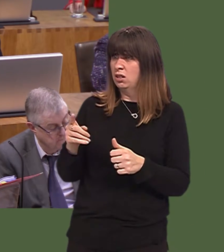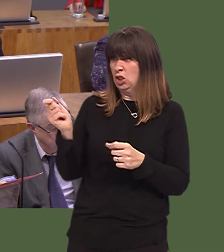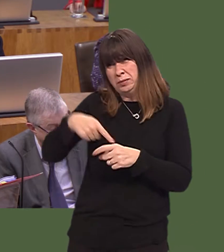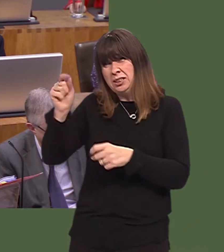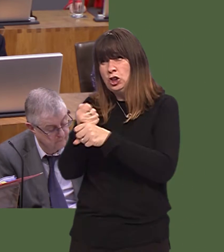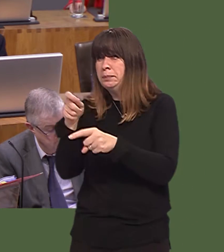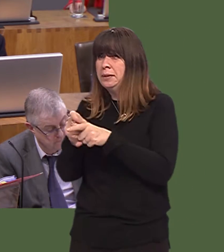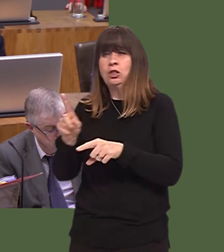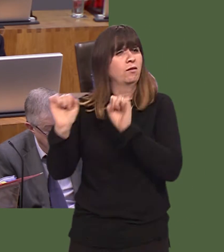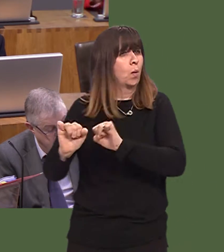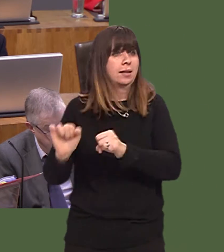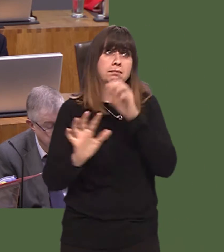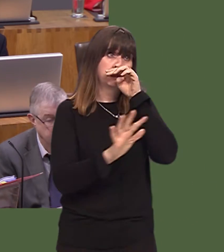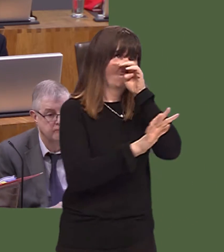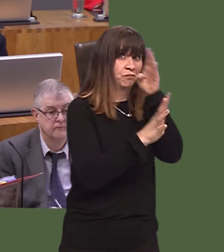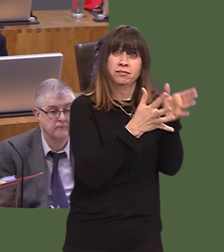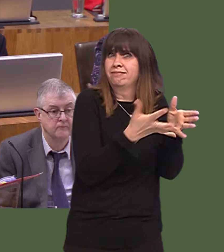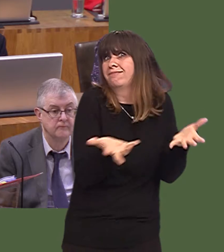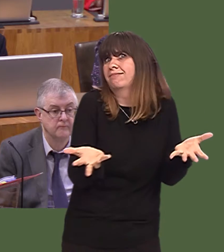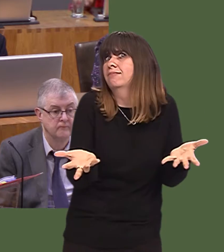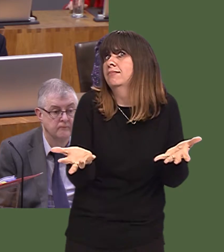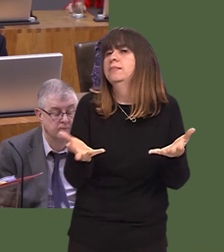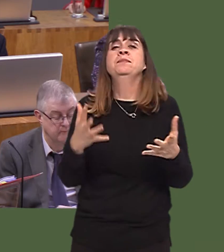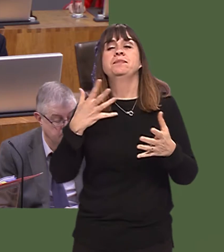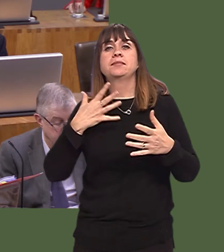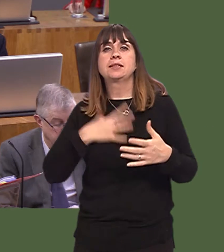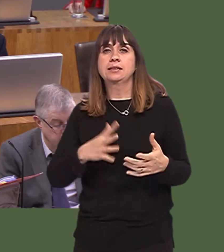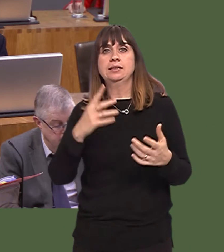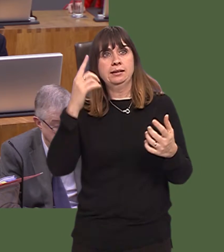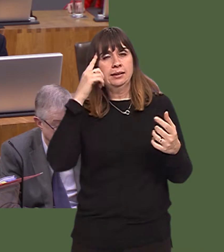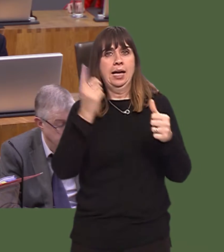to make sure that we fund our hospitals and A&E departments to meet a demand that has